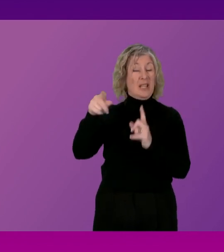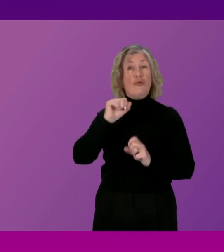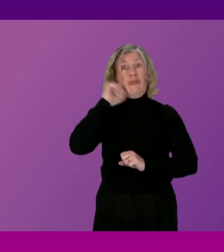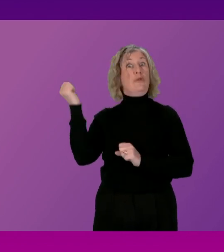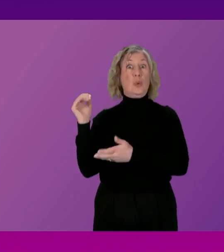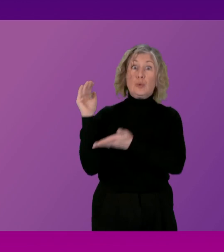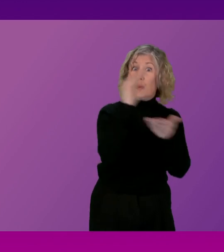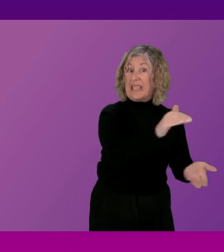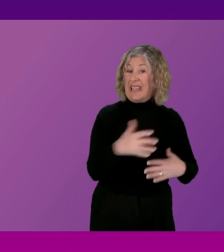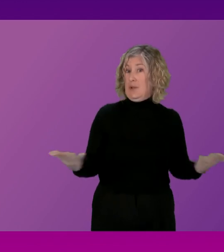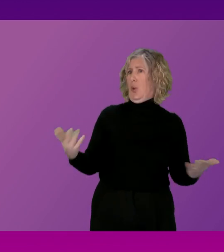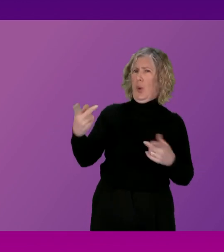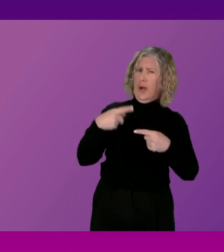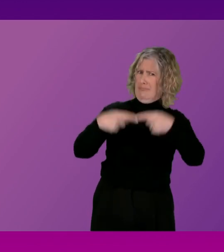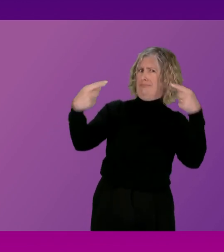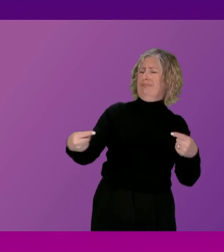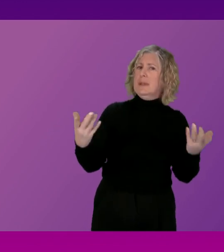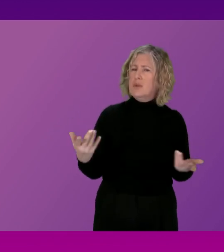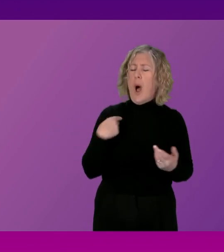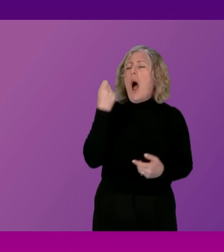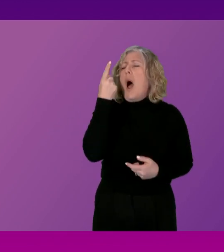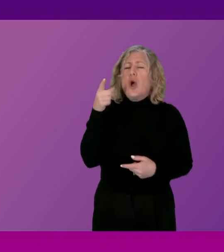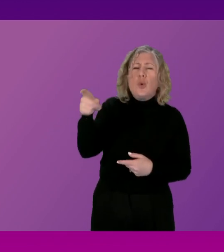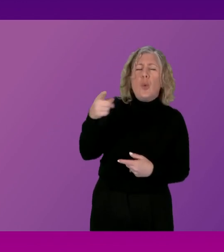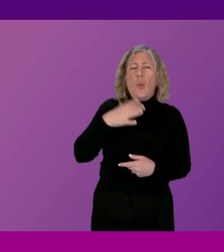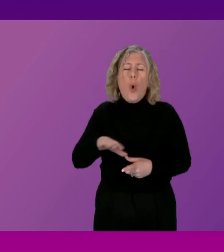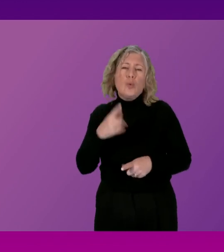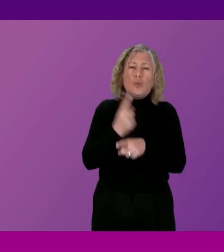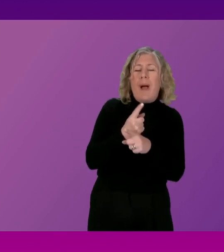I understand why Douglas Ross wants to talk about process as opposed to substance.